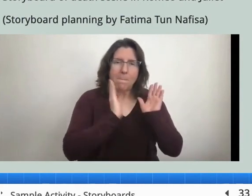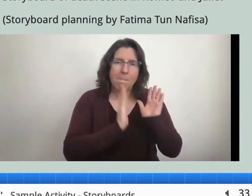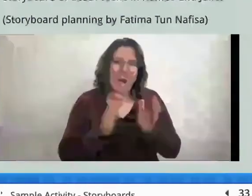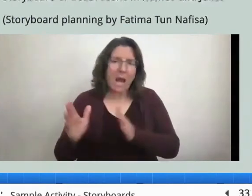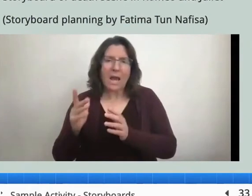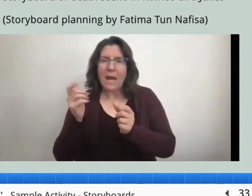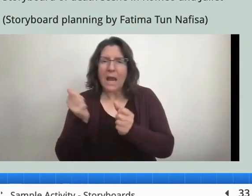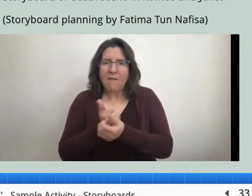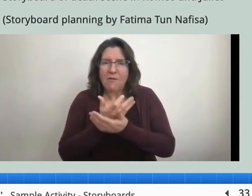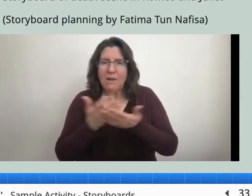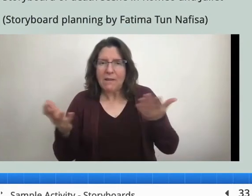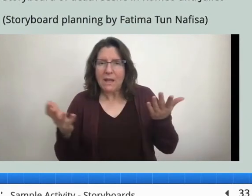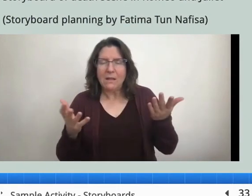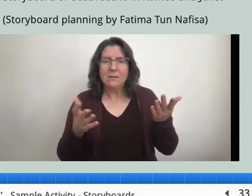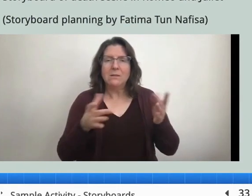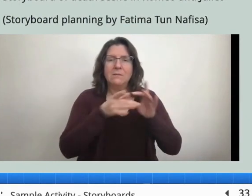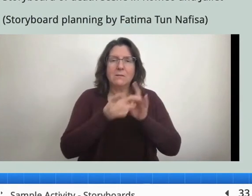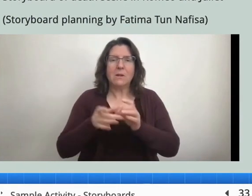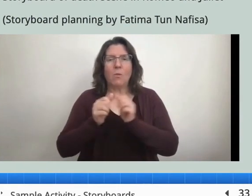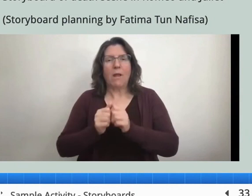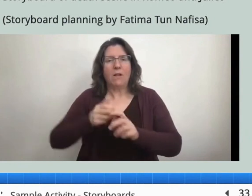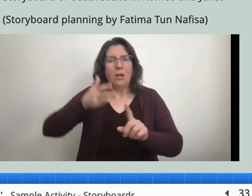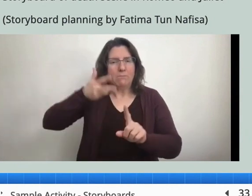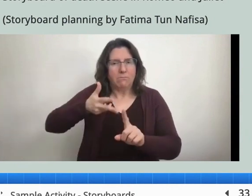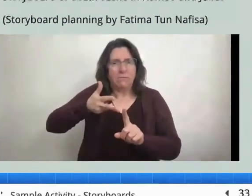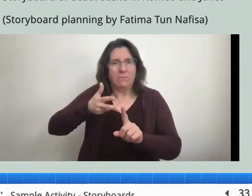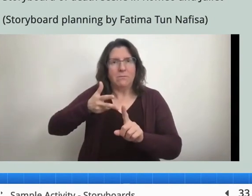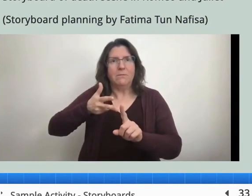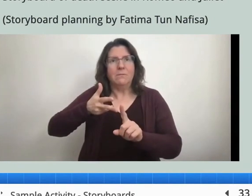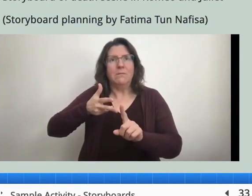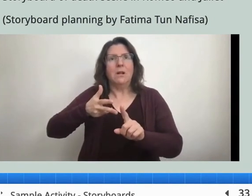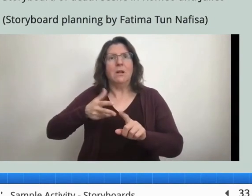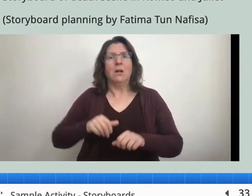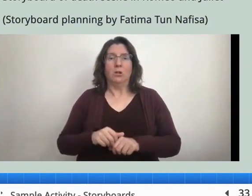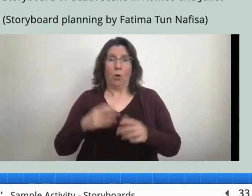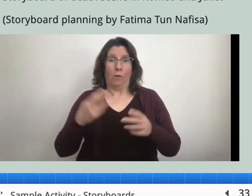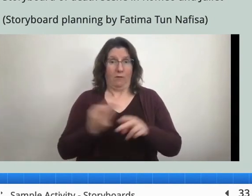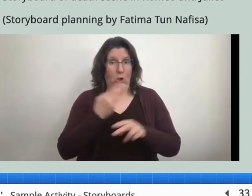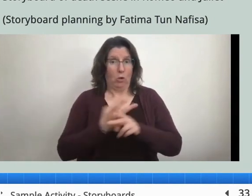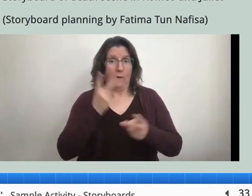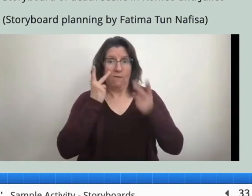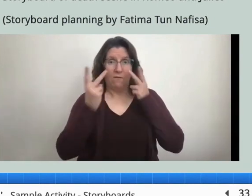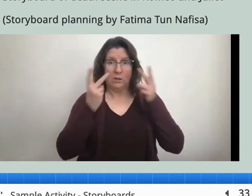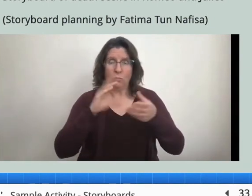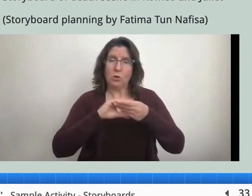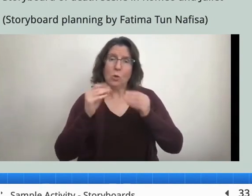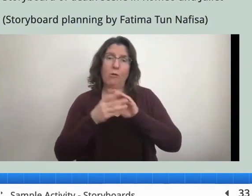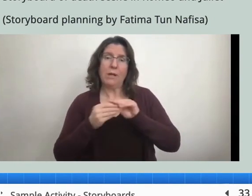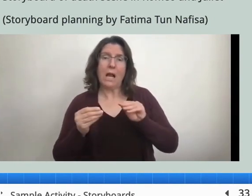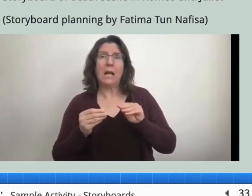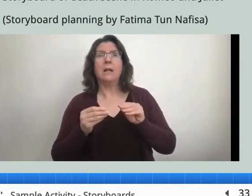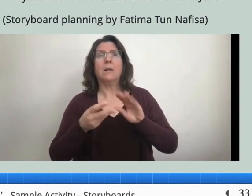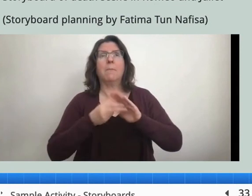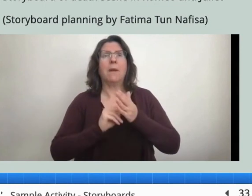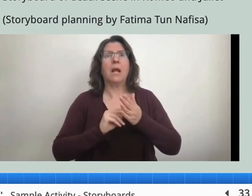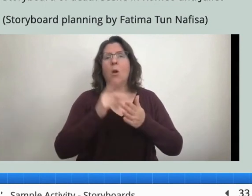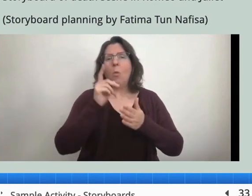Each part of the movie has to be fully planned out. In visual storytelling, considerations include: